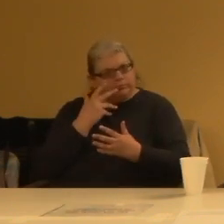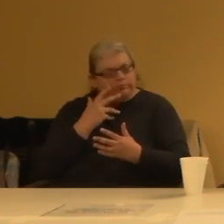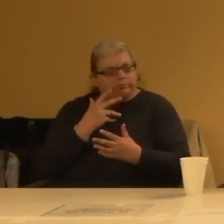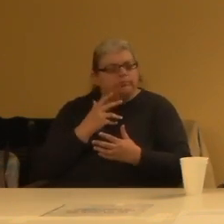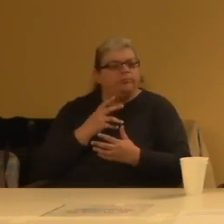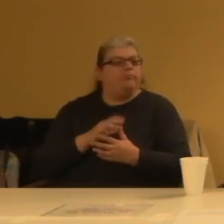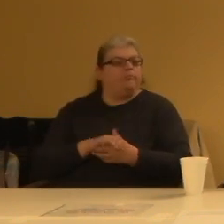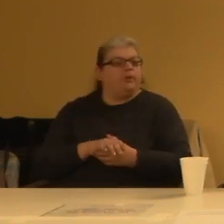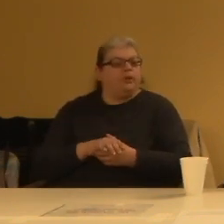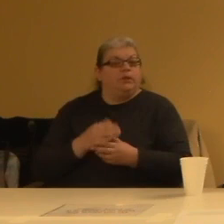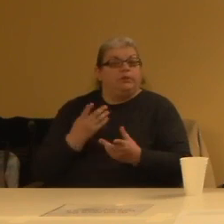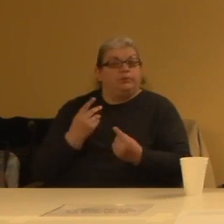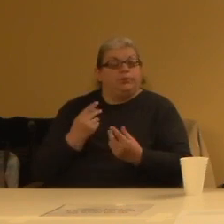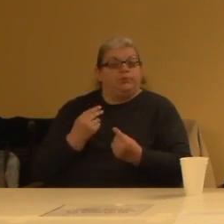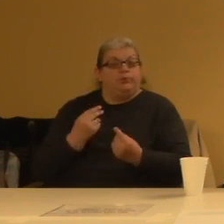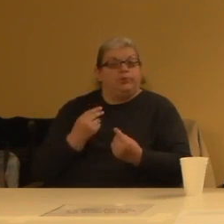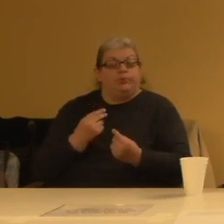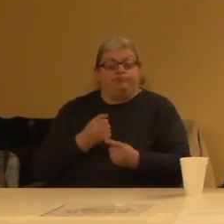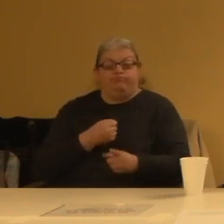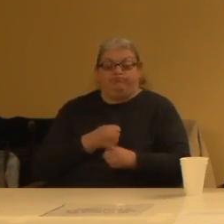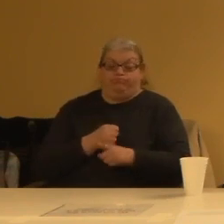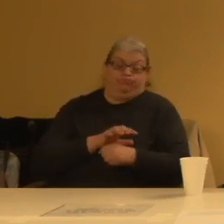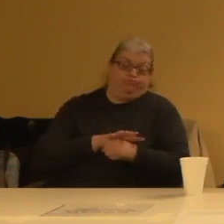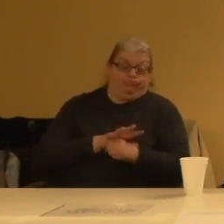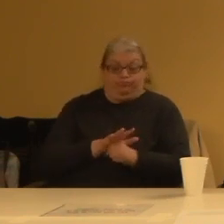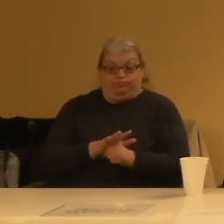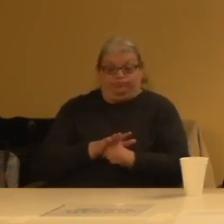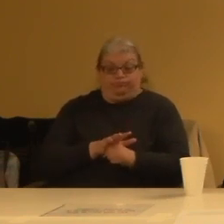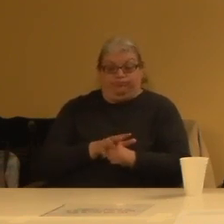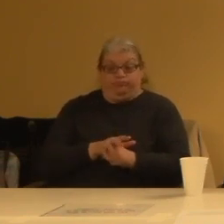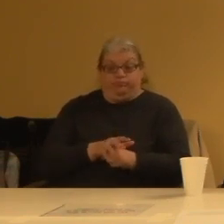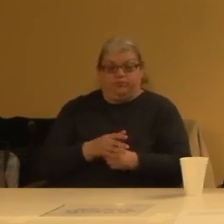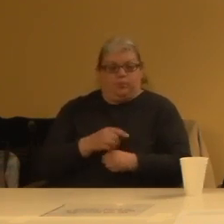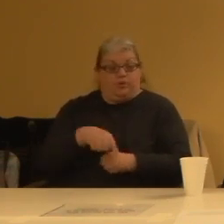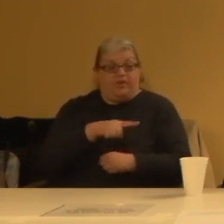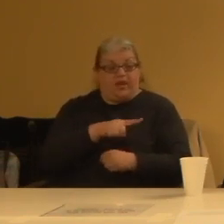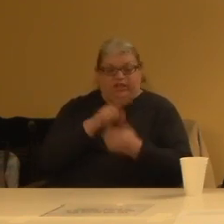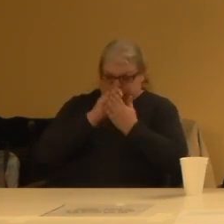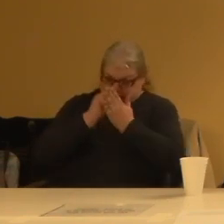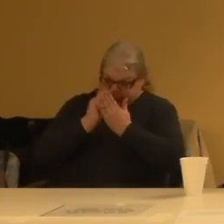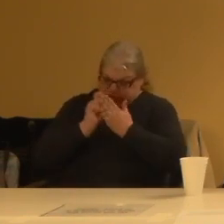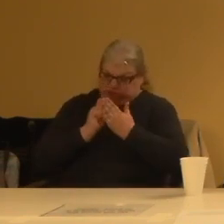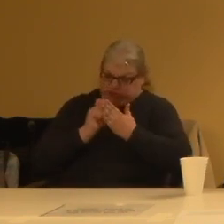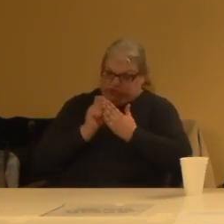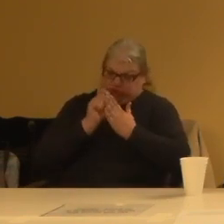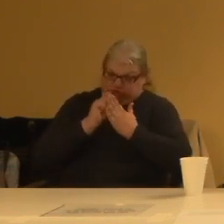they took the pandemic and they wrote like maniacs and they kept everybody busy.